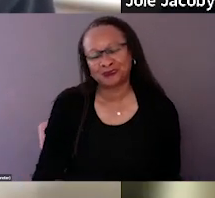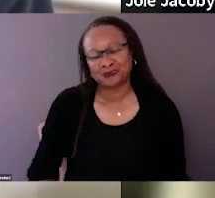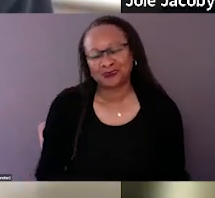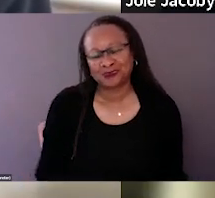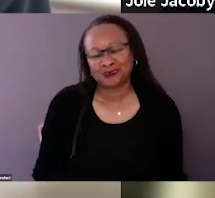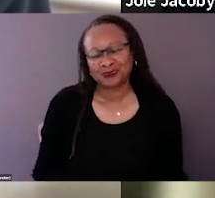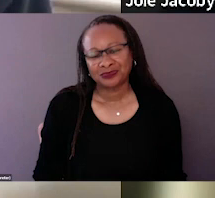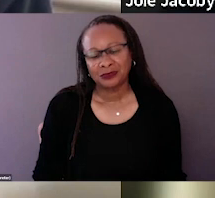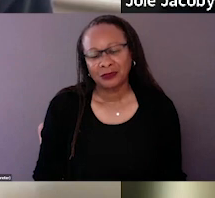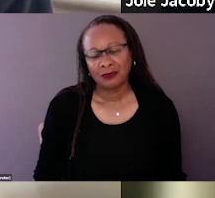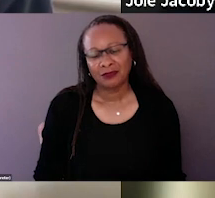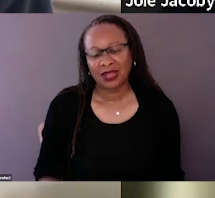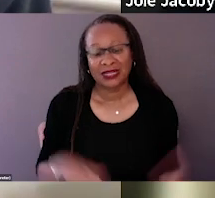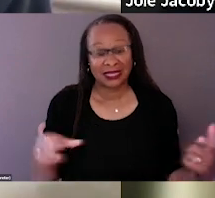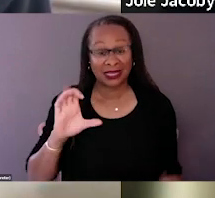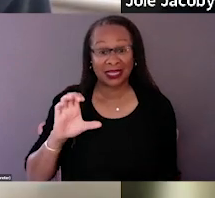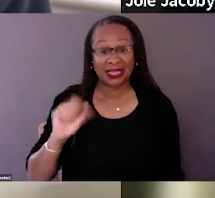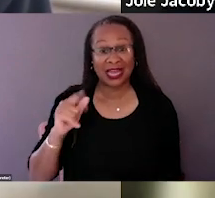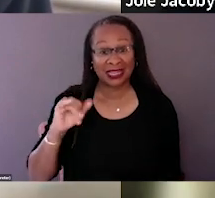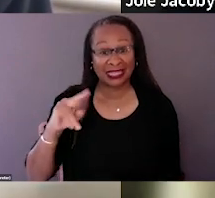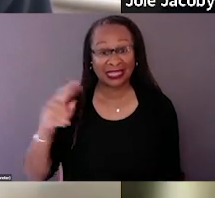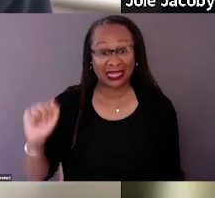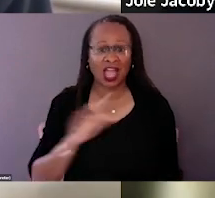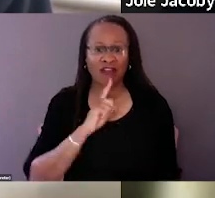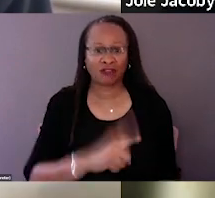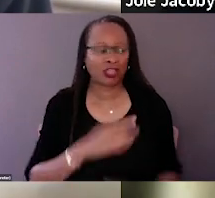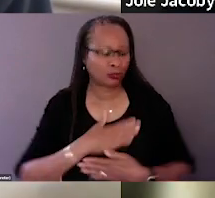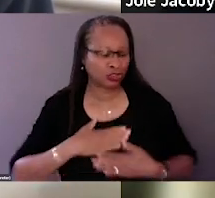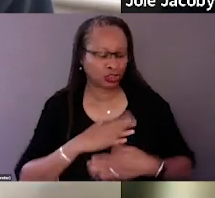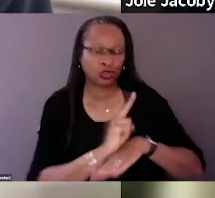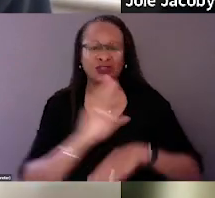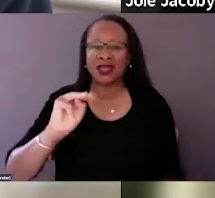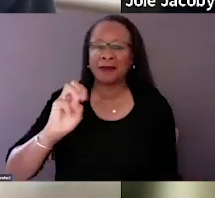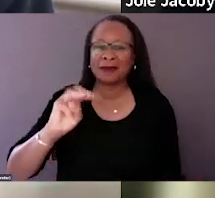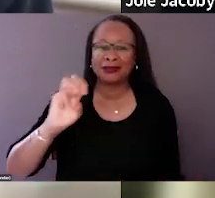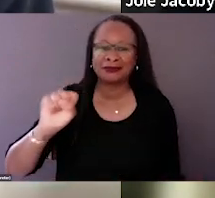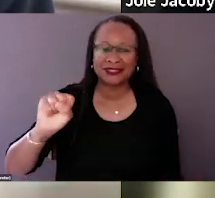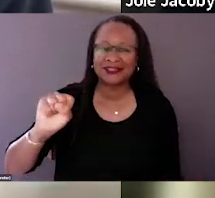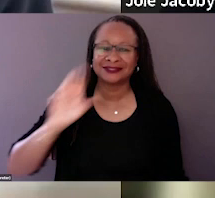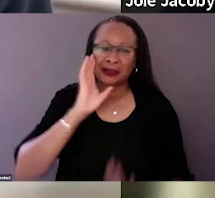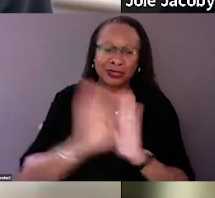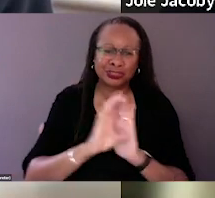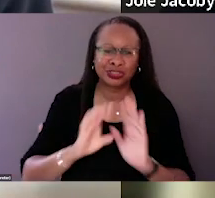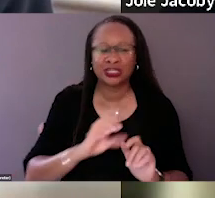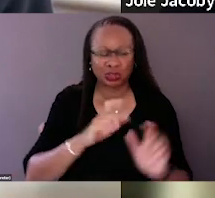I really appreciated the use of memes to accentuate points being made.